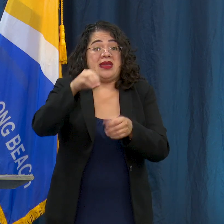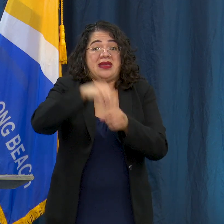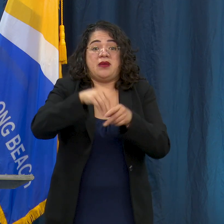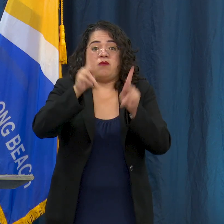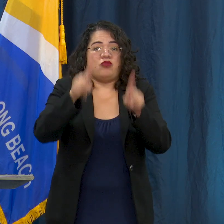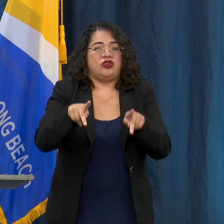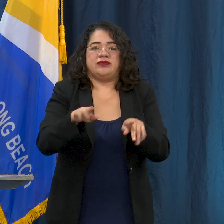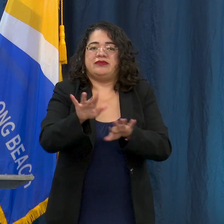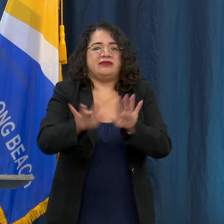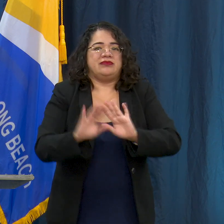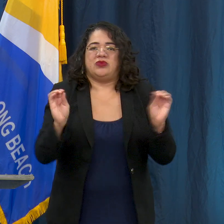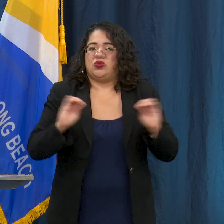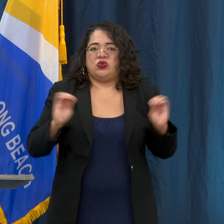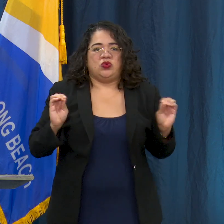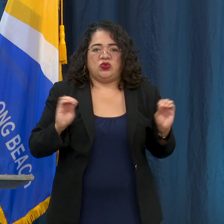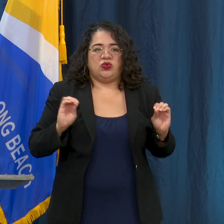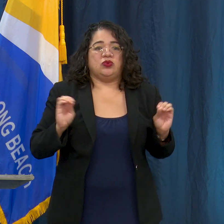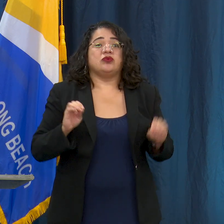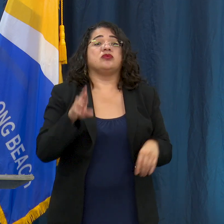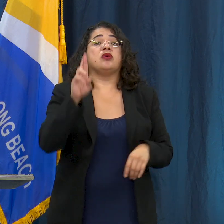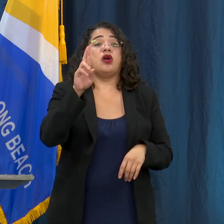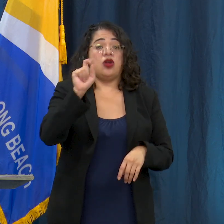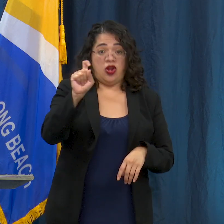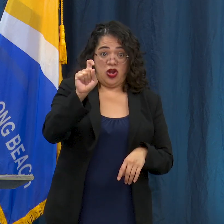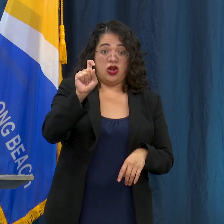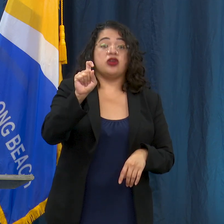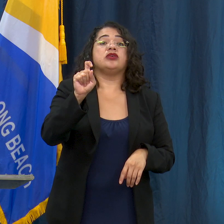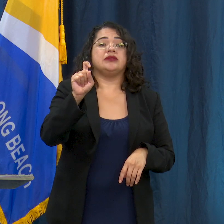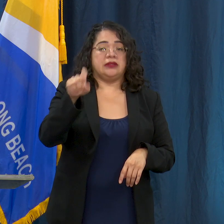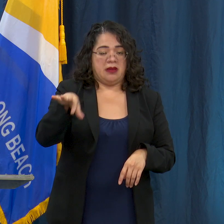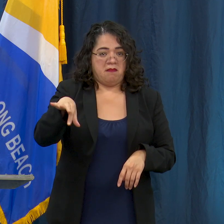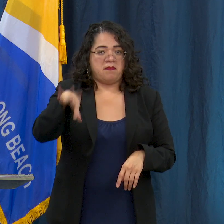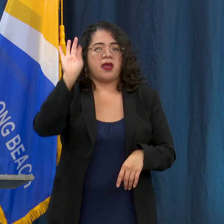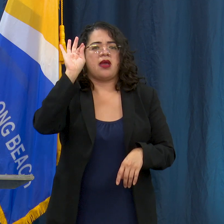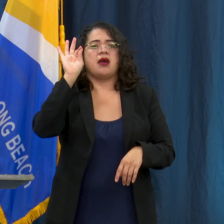all your prescriptions at the same time and use drive-through windows, curbside